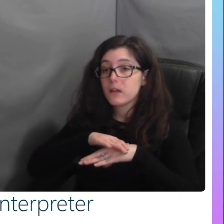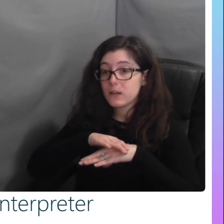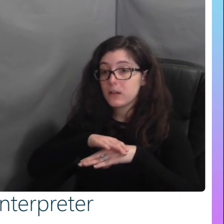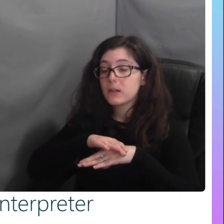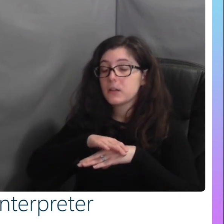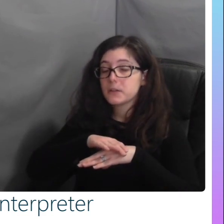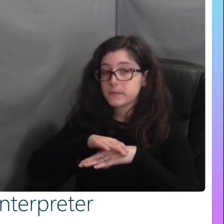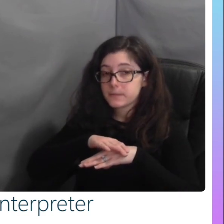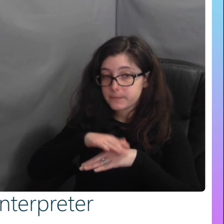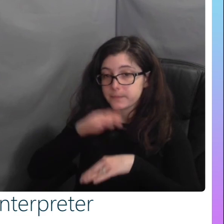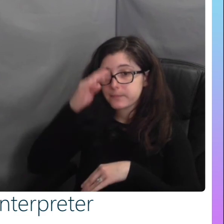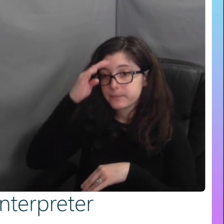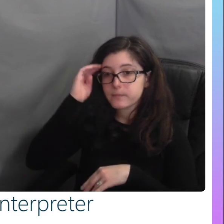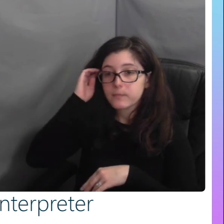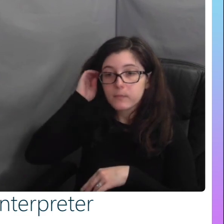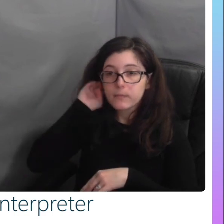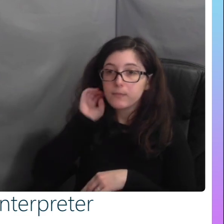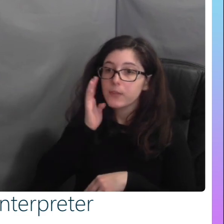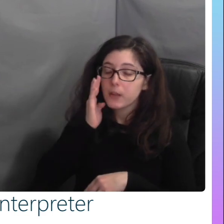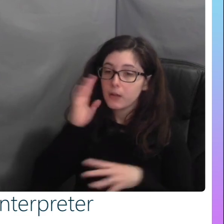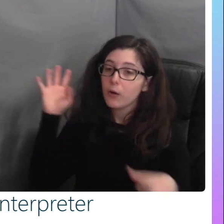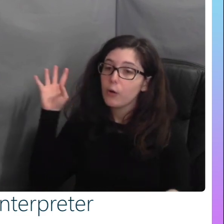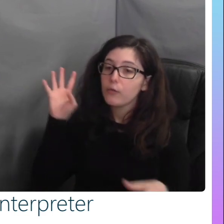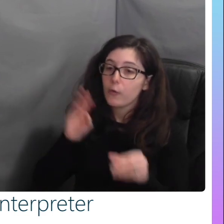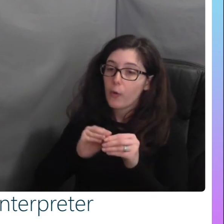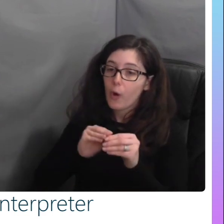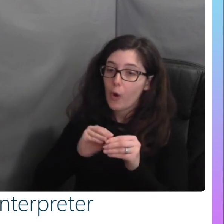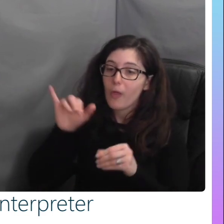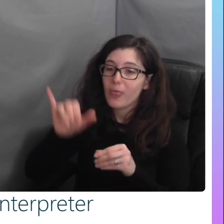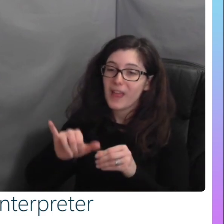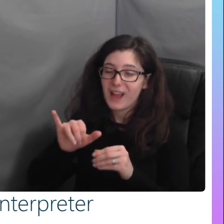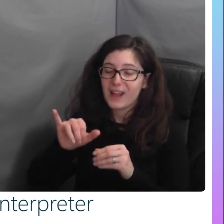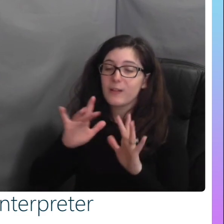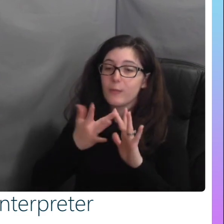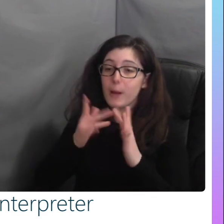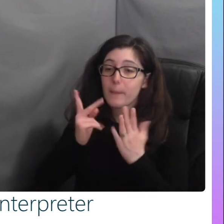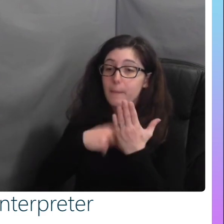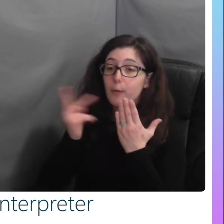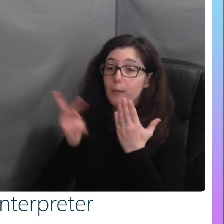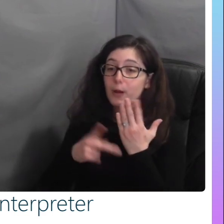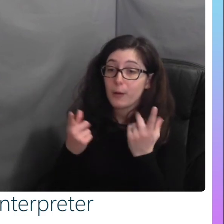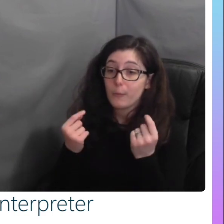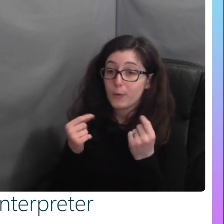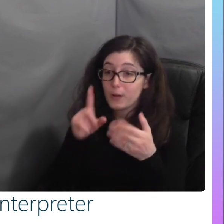of the whole program, the whole web program, of doing the audits and following up